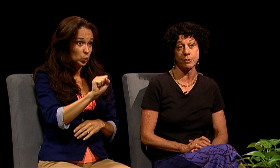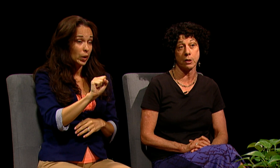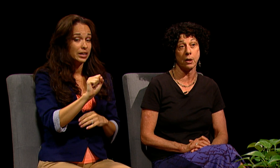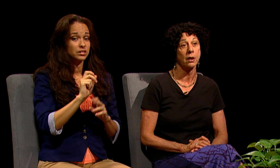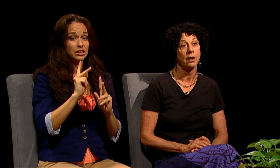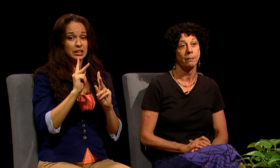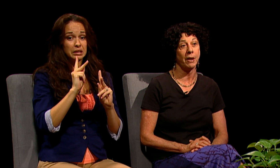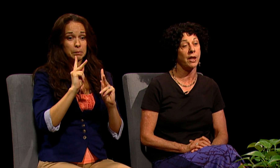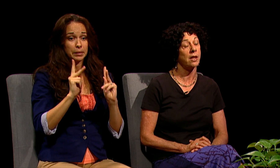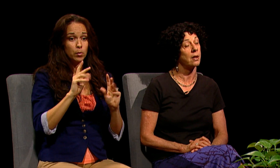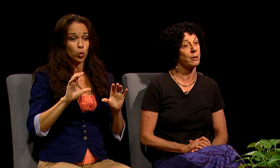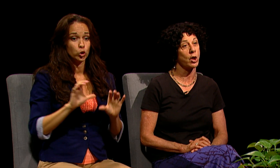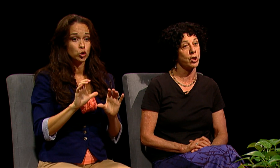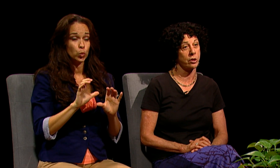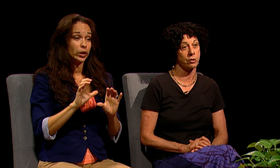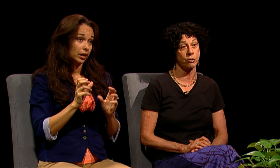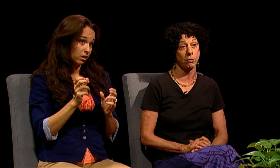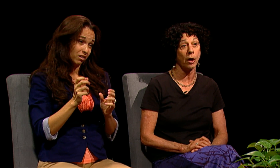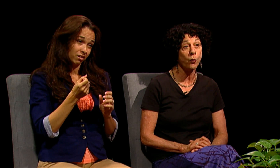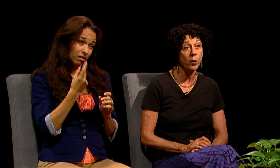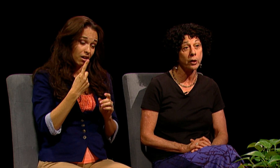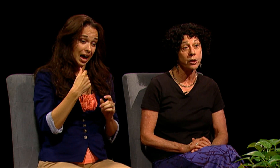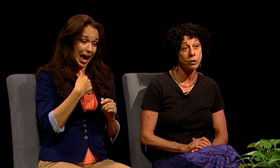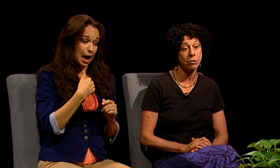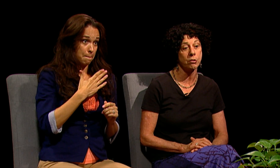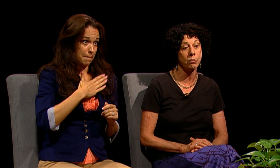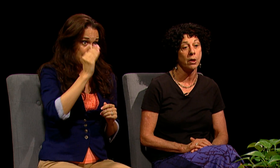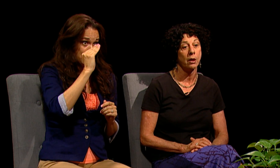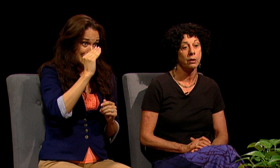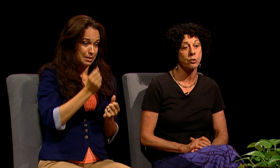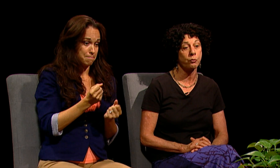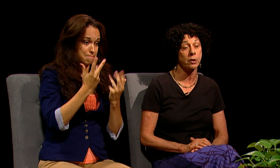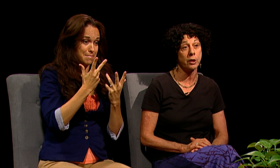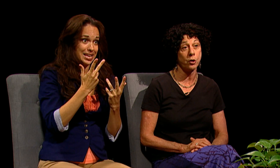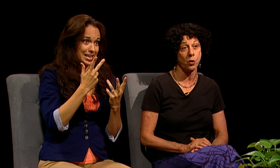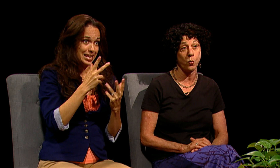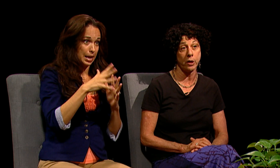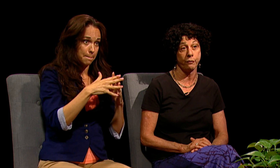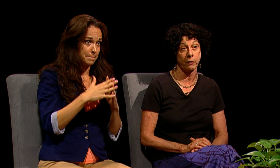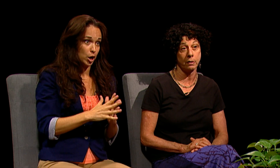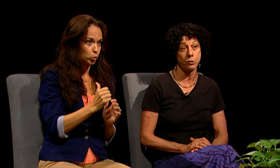THAT MANY AMERICAN CITIZENS ARE UNWILLING TO DO. THERE'S REALLY NO WAY FOR THEM